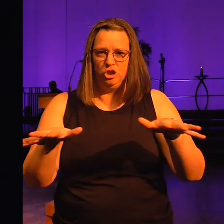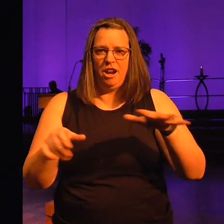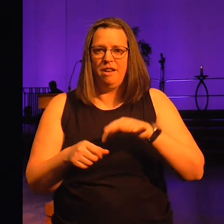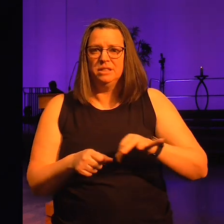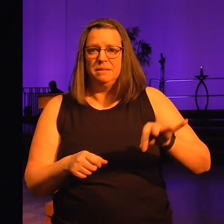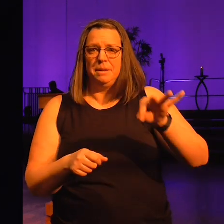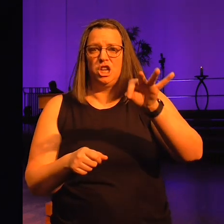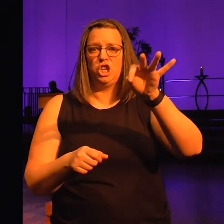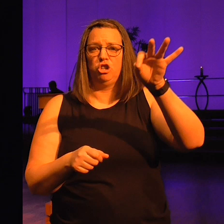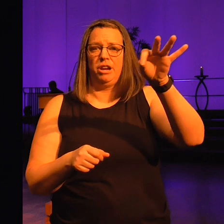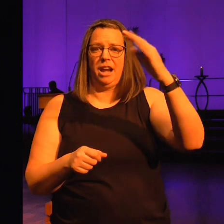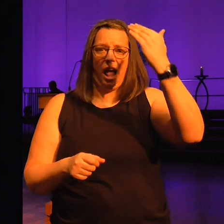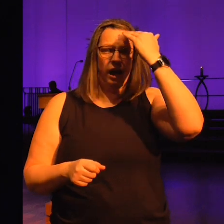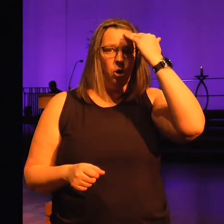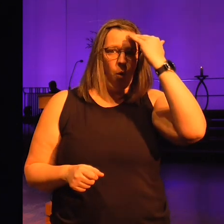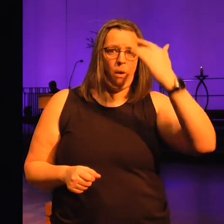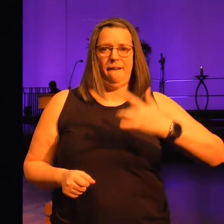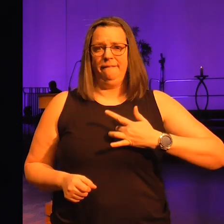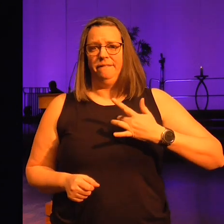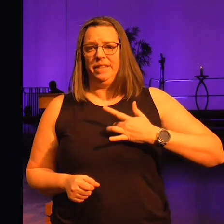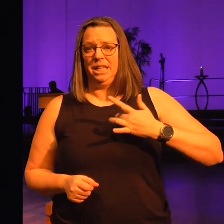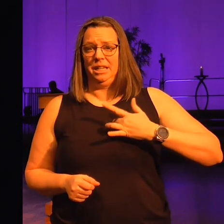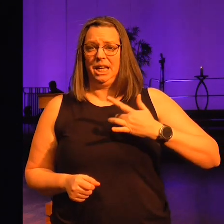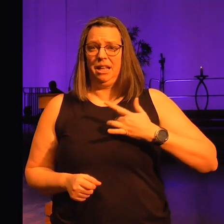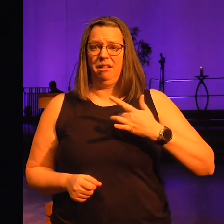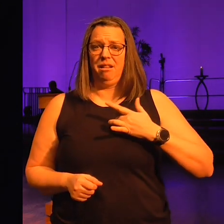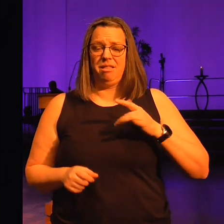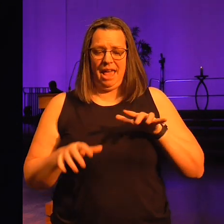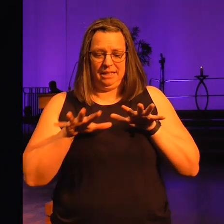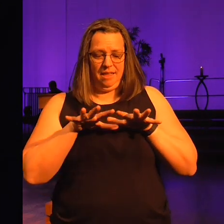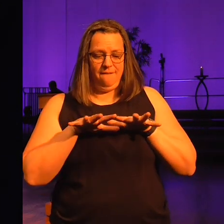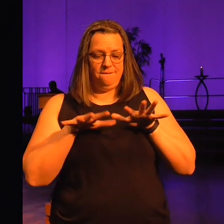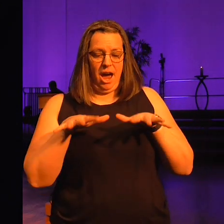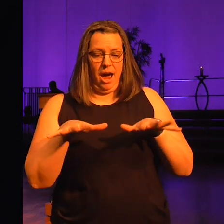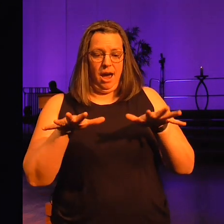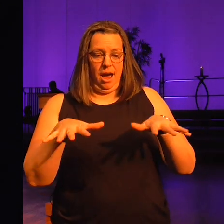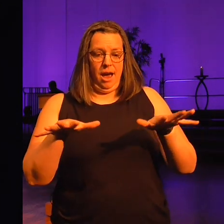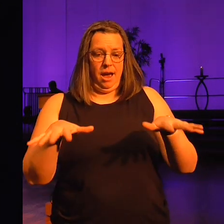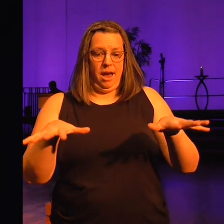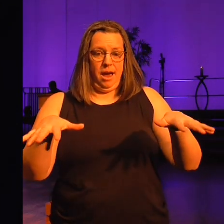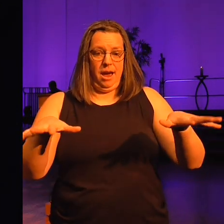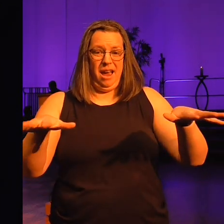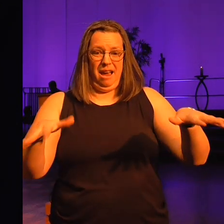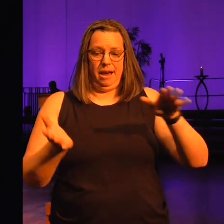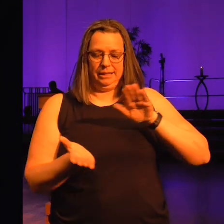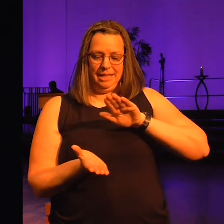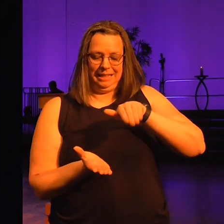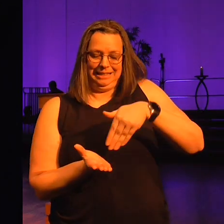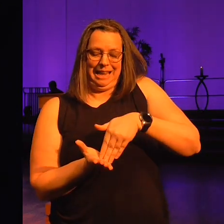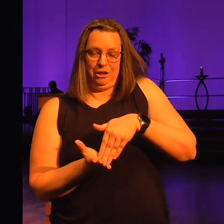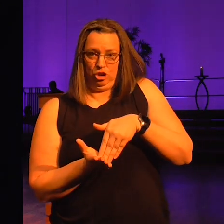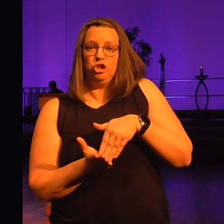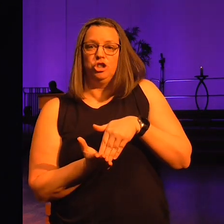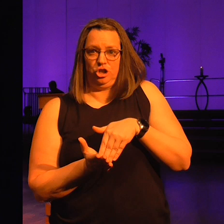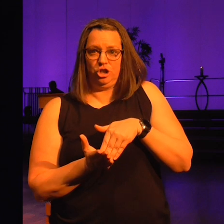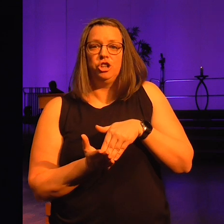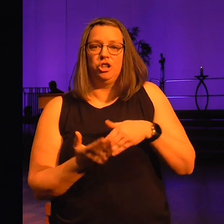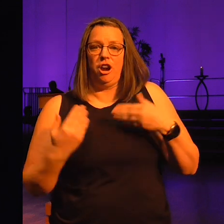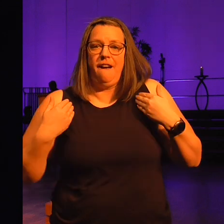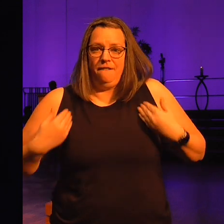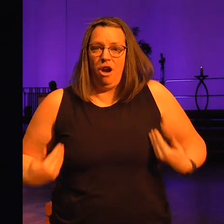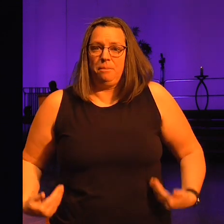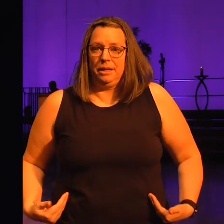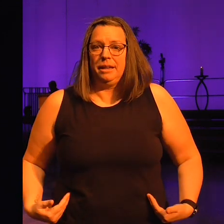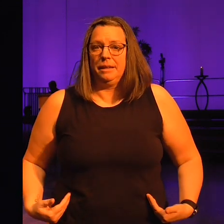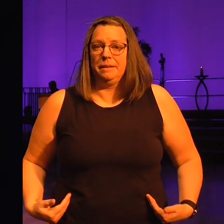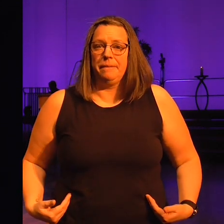and feel it is the very vibration at the center of our beingness and so we connect with that